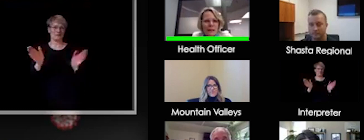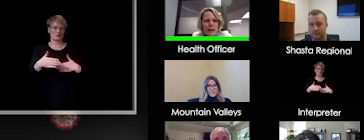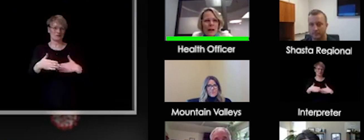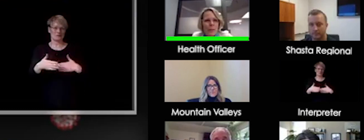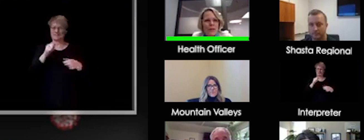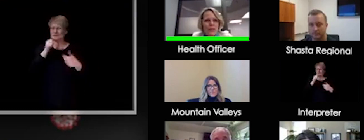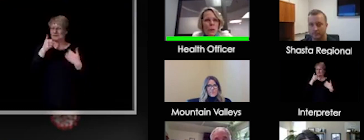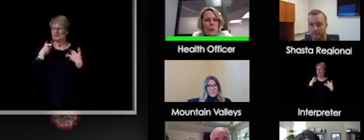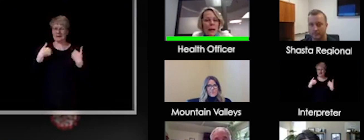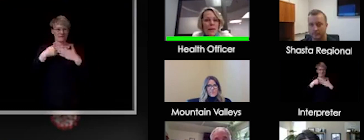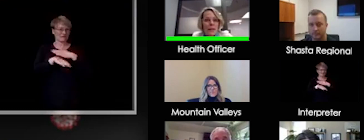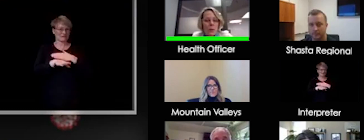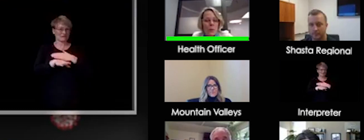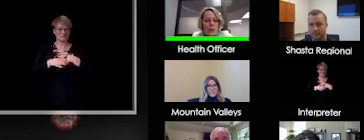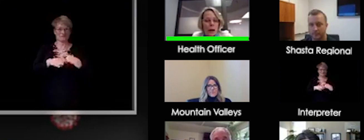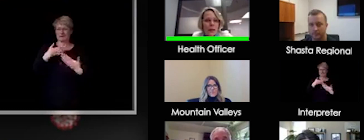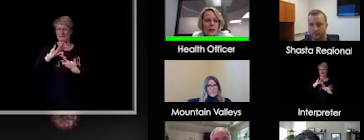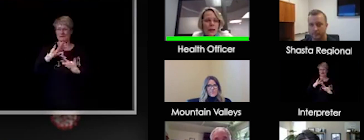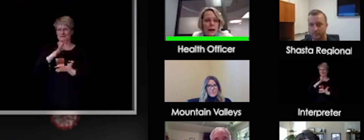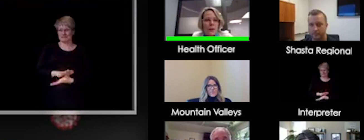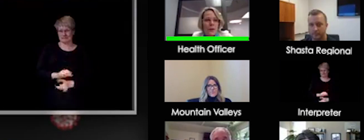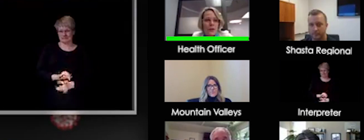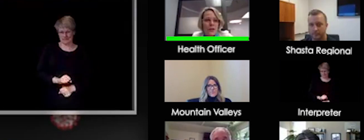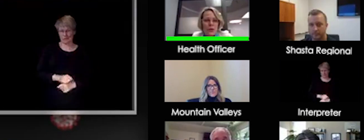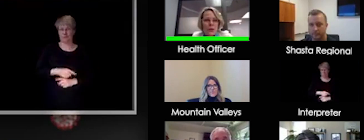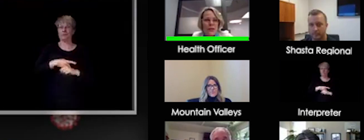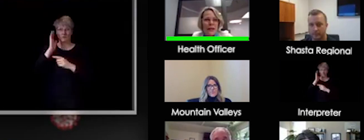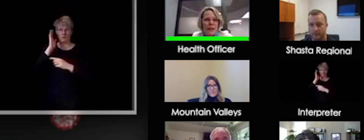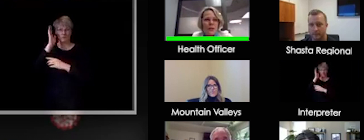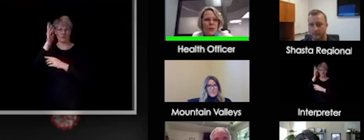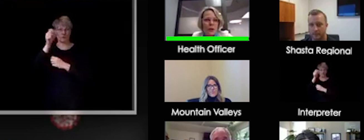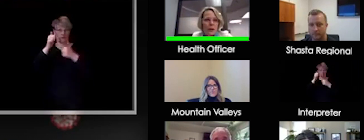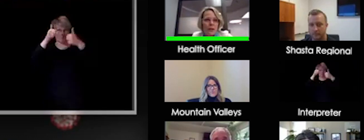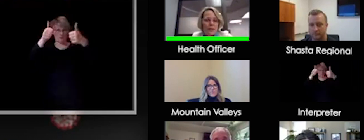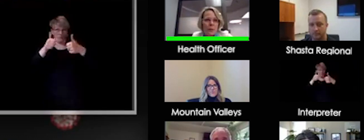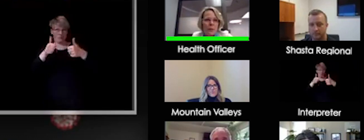documents. So, we will have that on our website. We just started doing some fine tuning today.